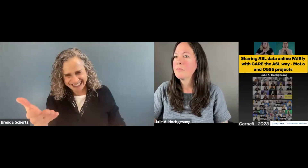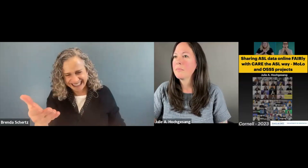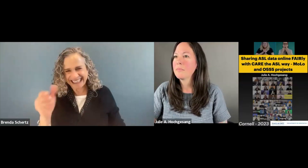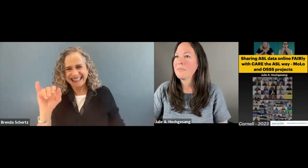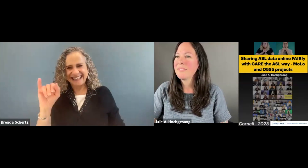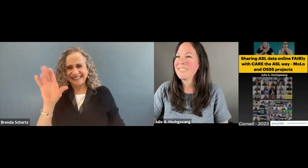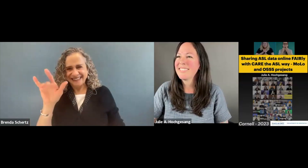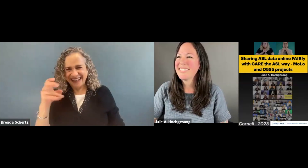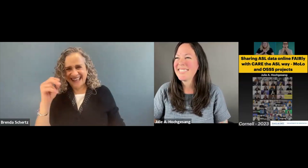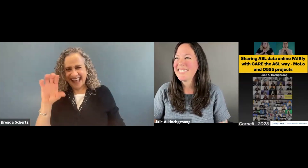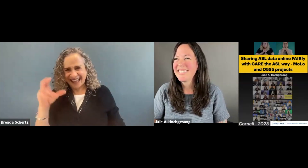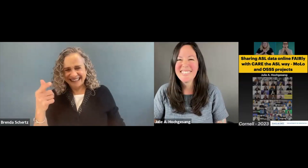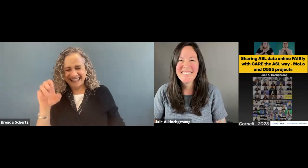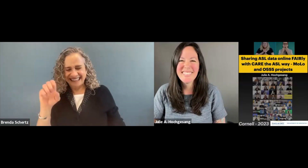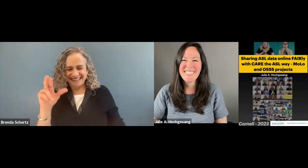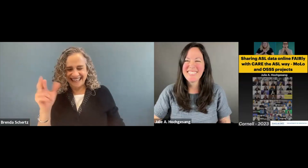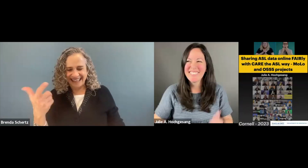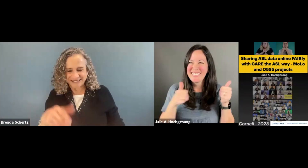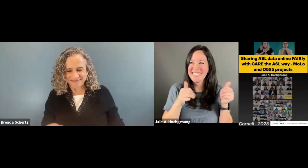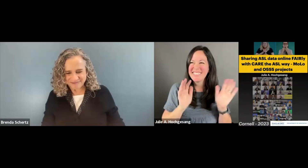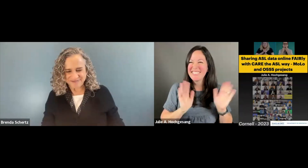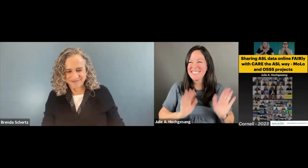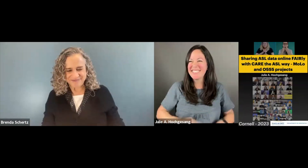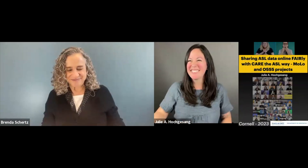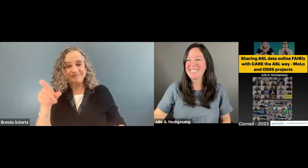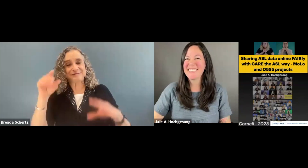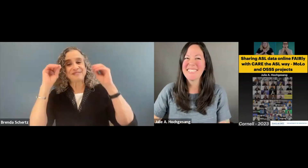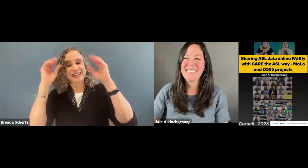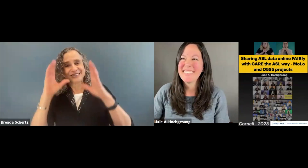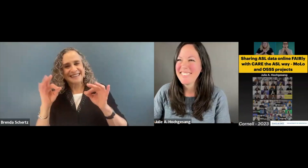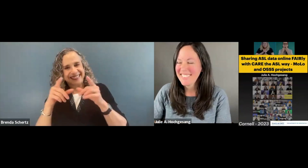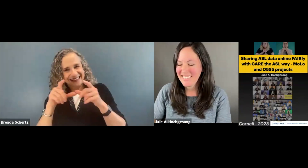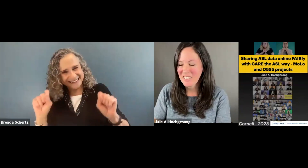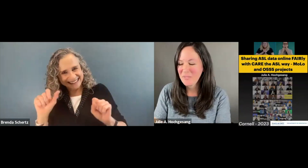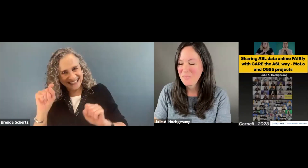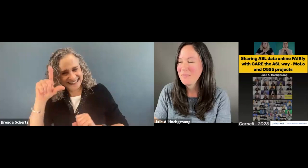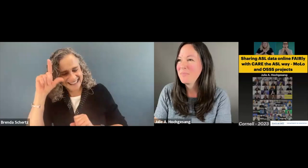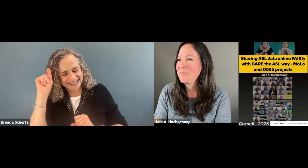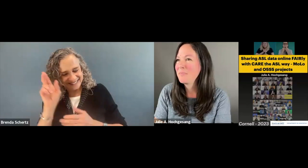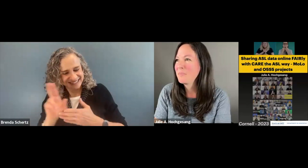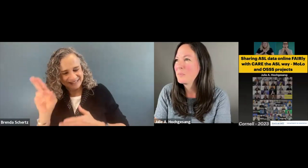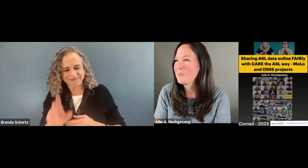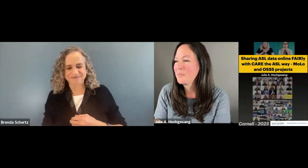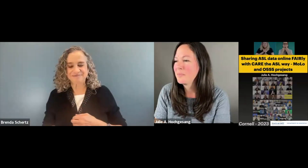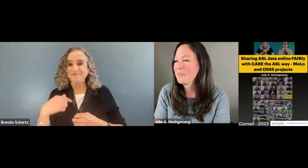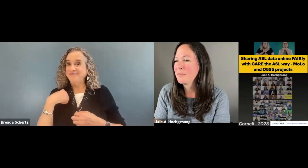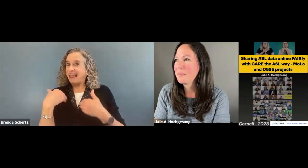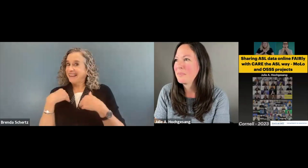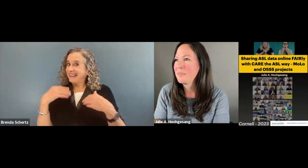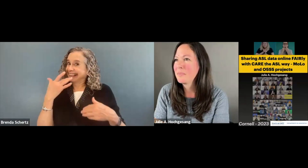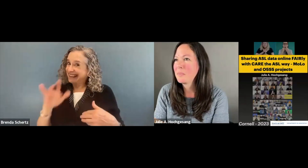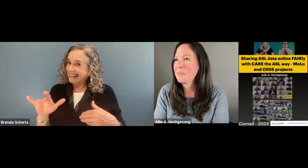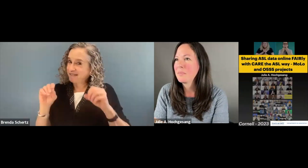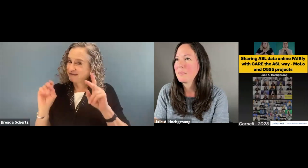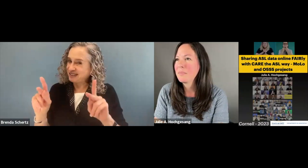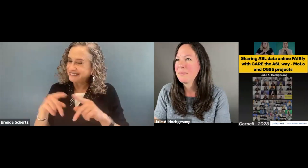I'm honored to introduce Julie Hochgesang. She's a professor of linguistics at Gallaudet University.